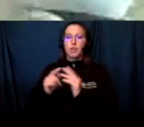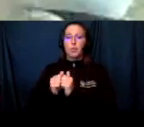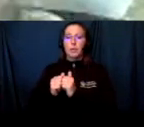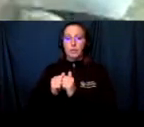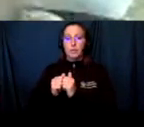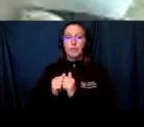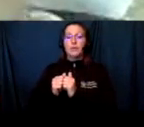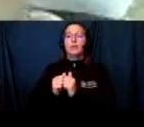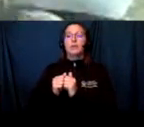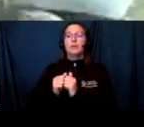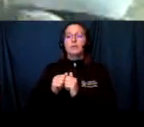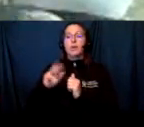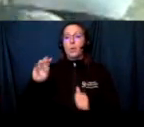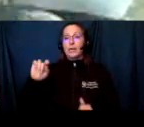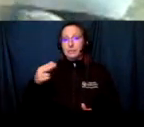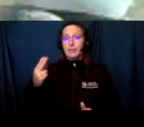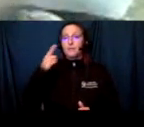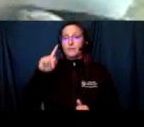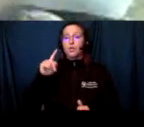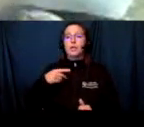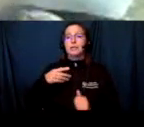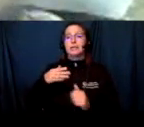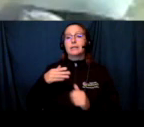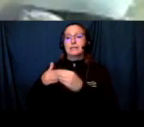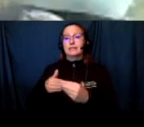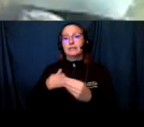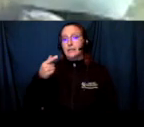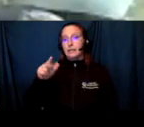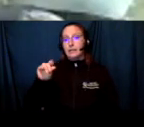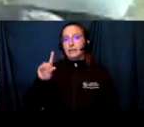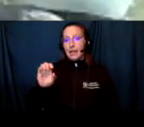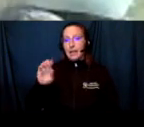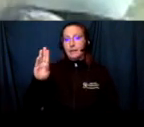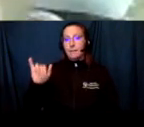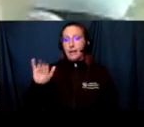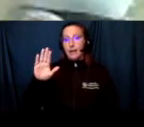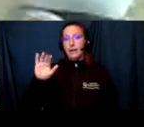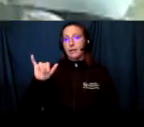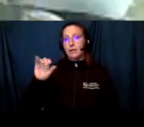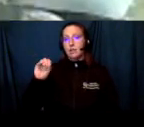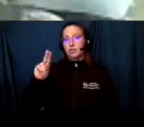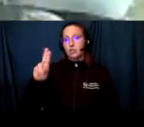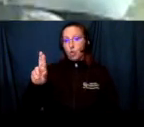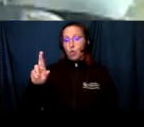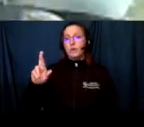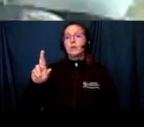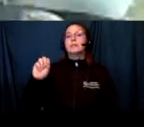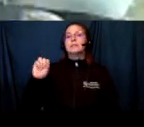Side program that went away and now we have through the department of health something